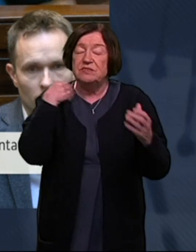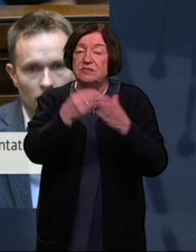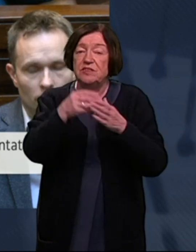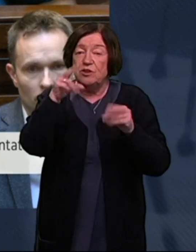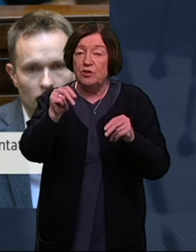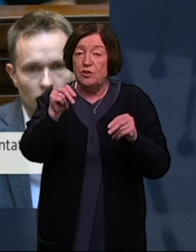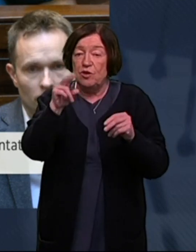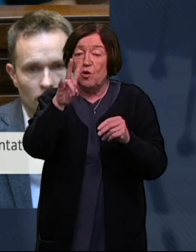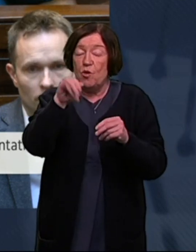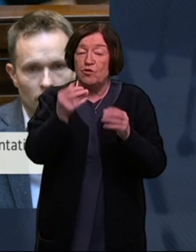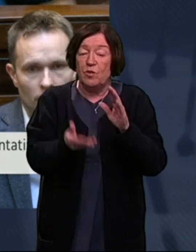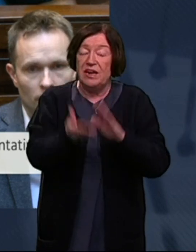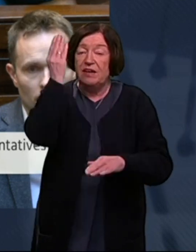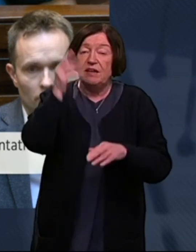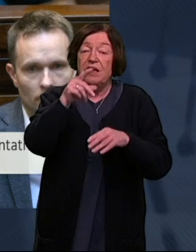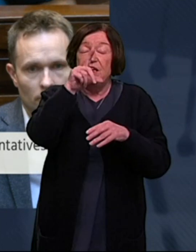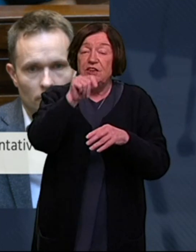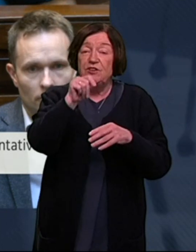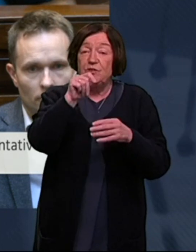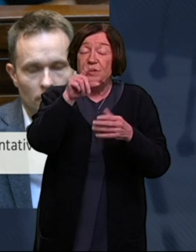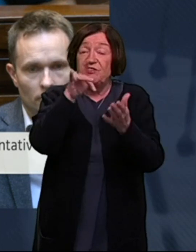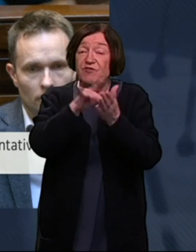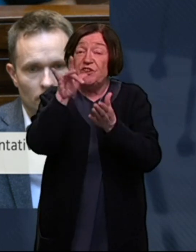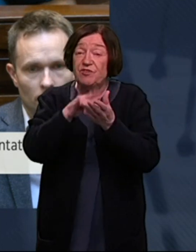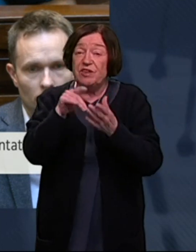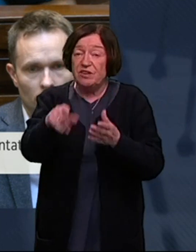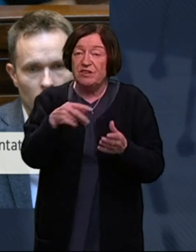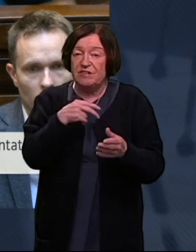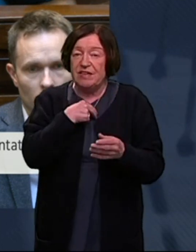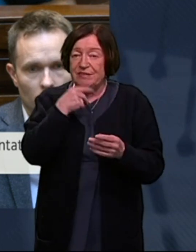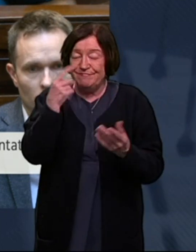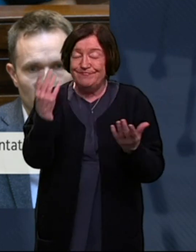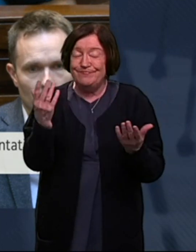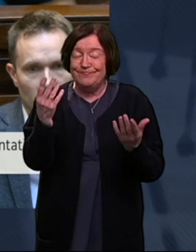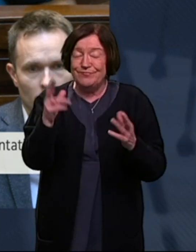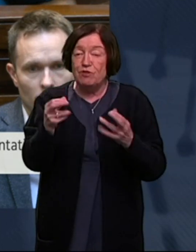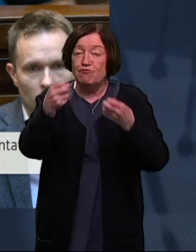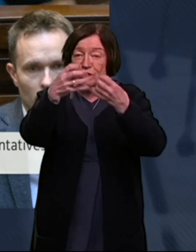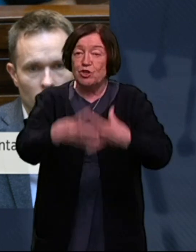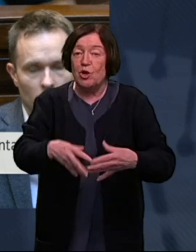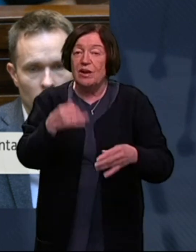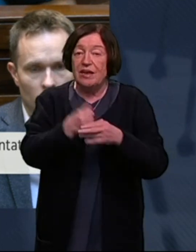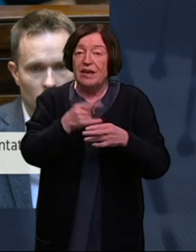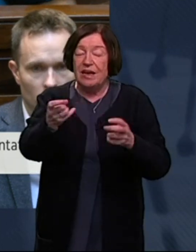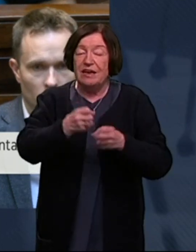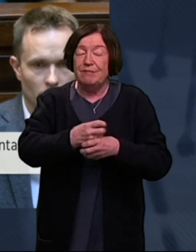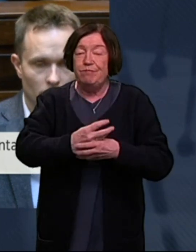were lifted in 2015 which has very predictably resulted in an explosion in the number of